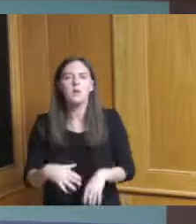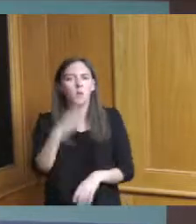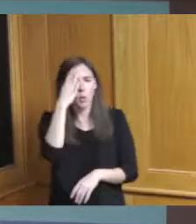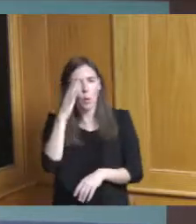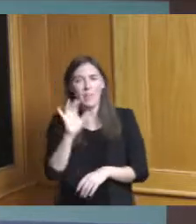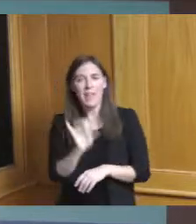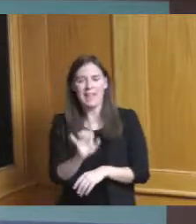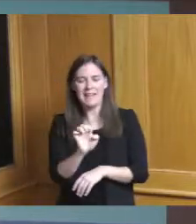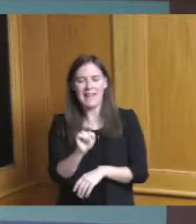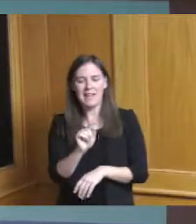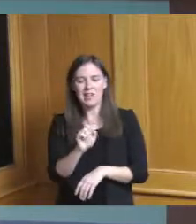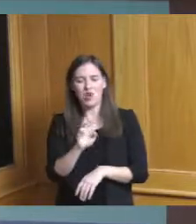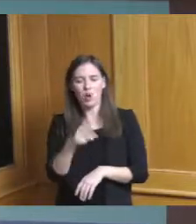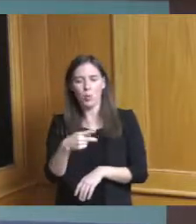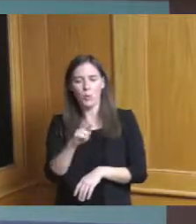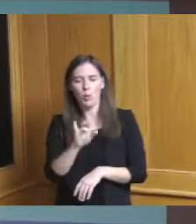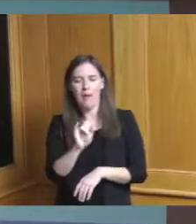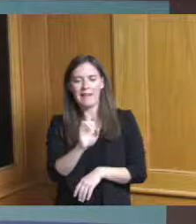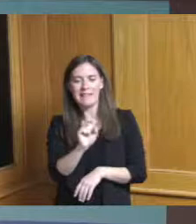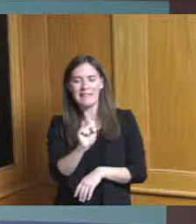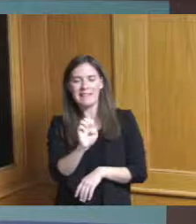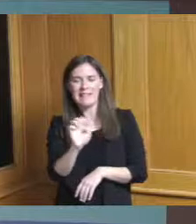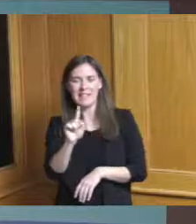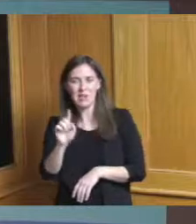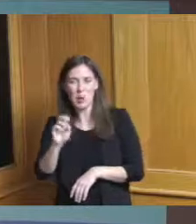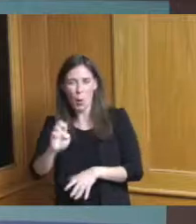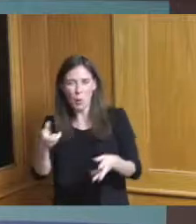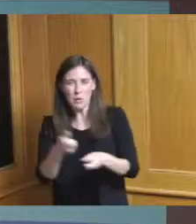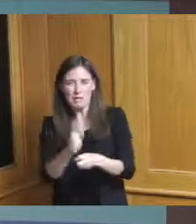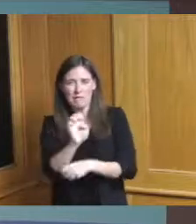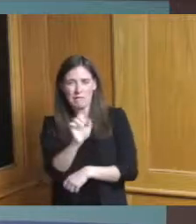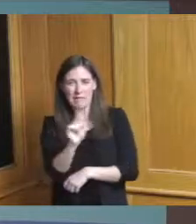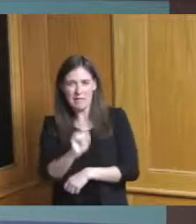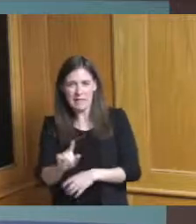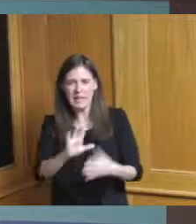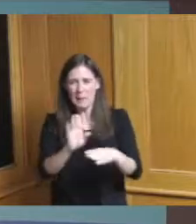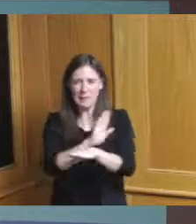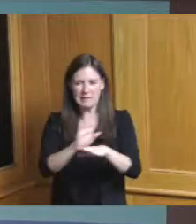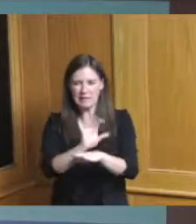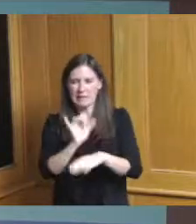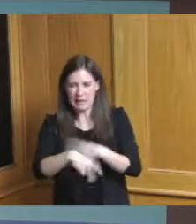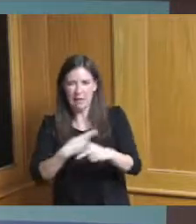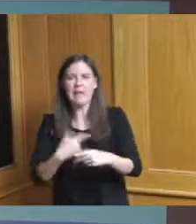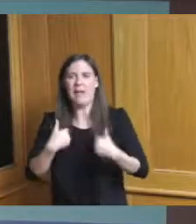currently 19 active agreements and you can see in here the goals that were projected or committed to